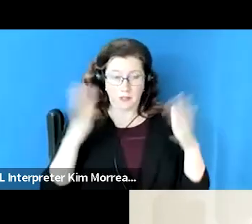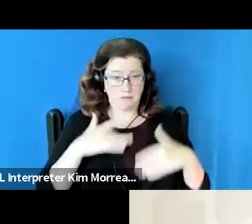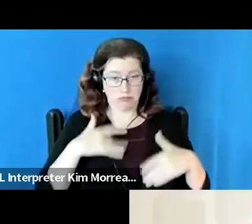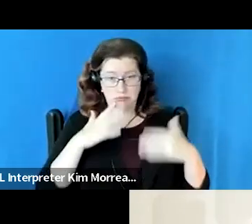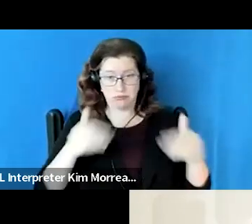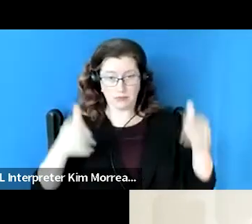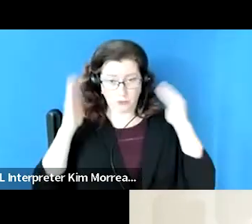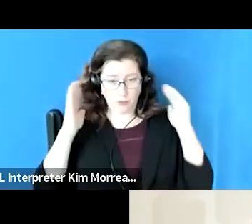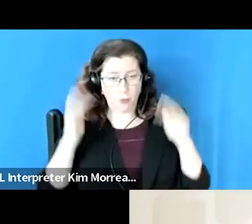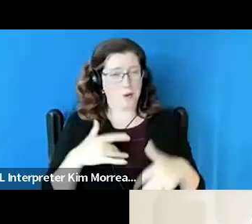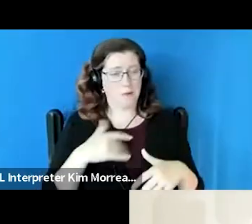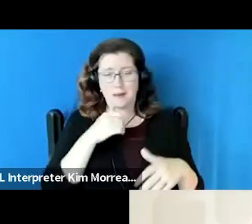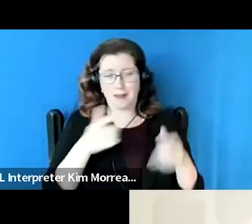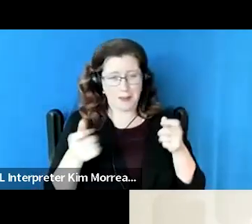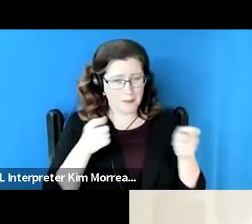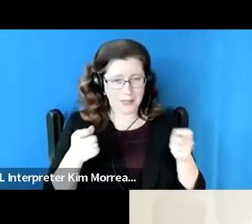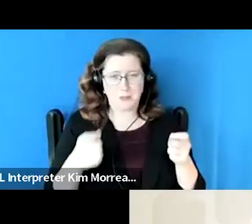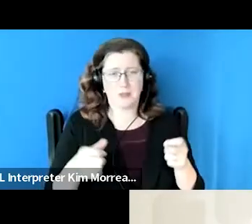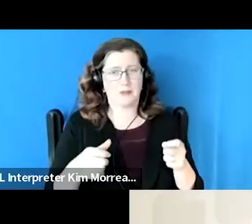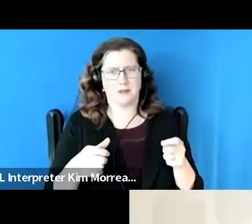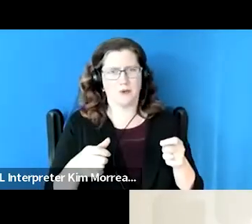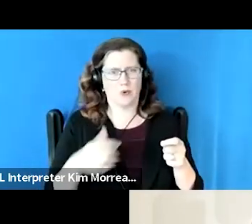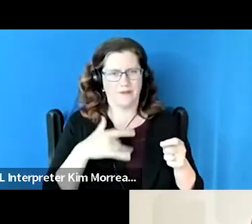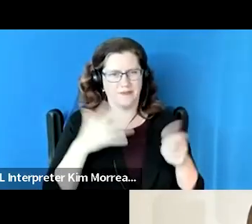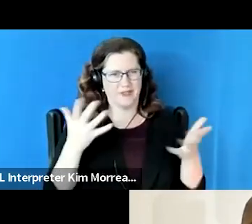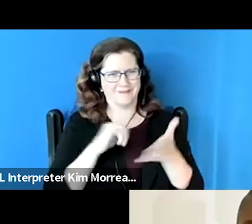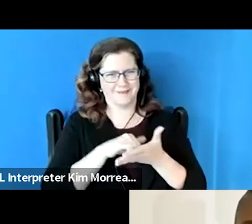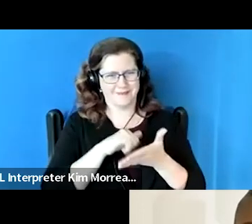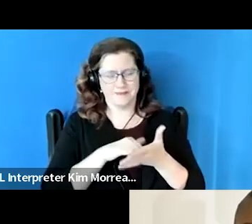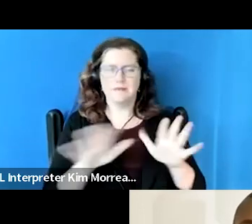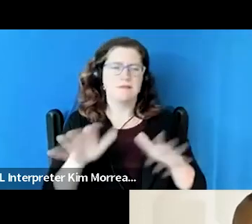unmanageable or unreachable even, don't give up, but try,